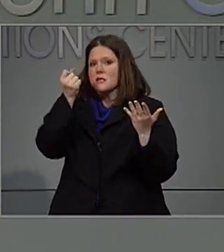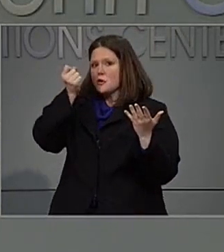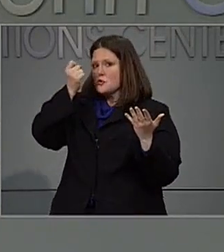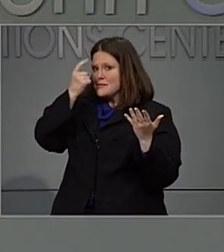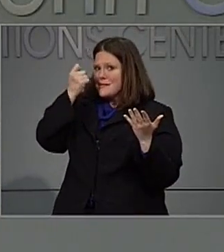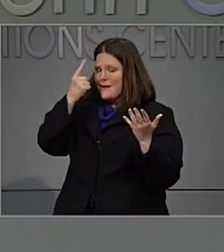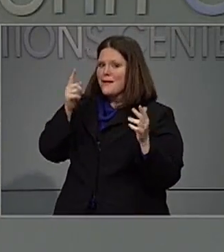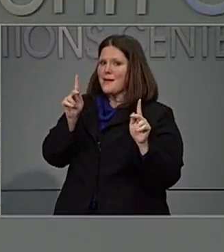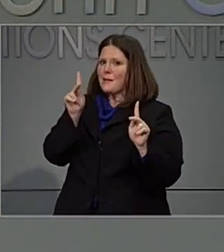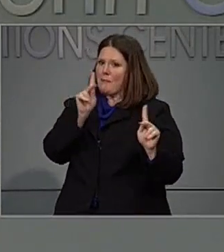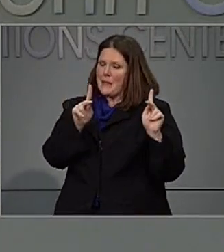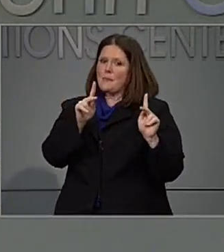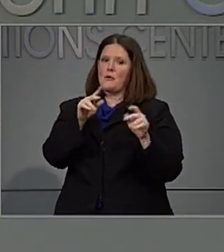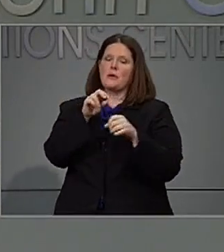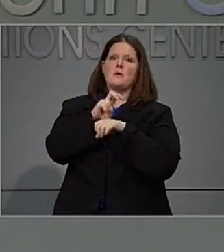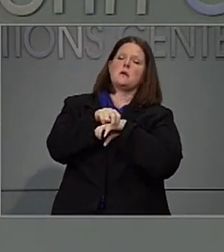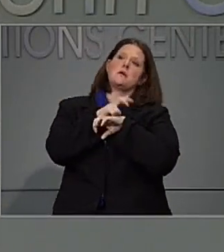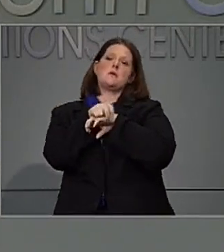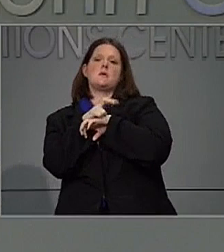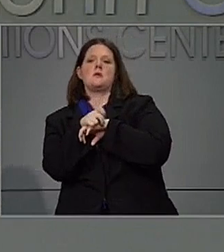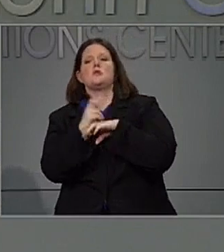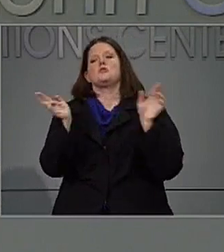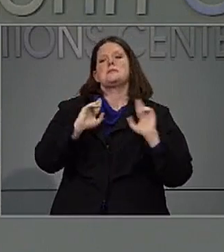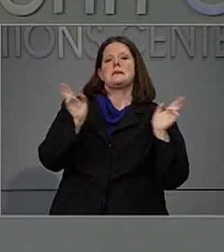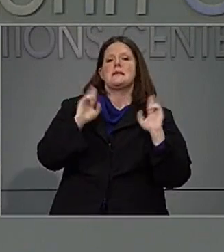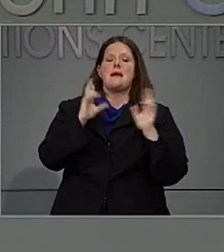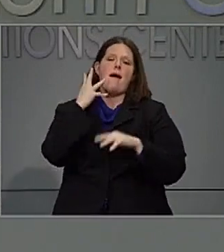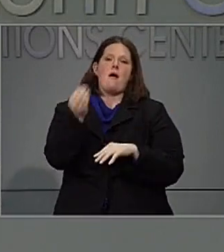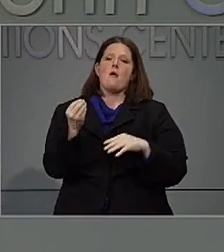PEOPLE TO REMEMBER THAT WE ARE CONTINUING THE STAY-AT-HOME ORDER. WE WOULD RATHER YOU STAY AT